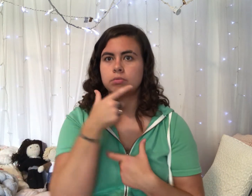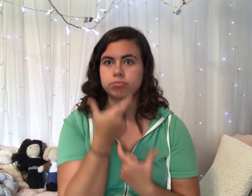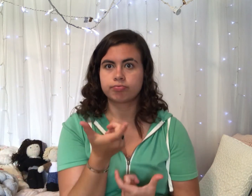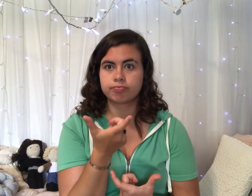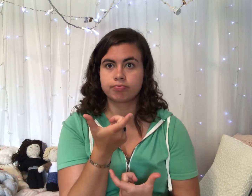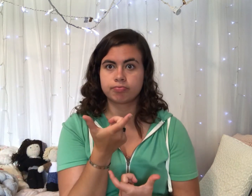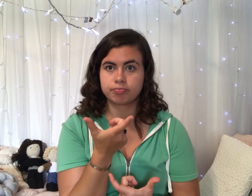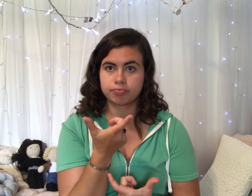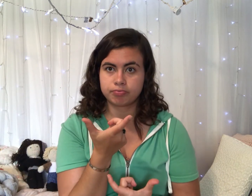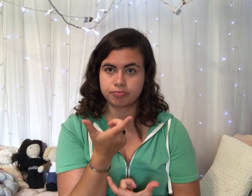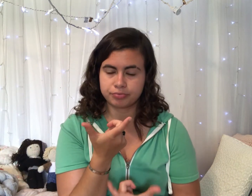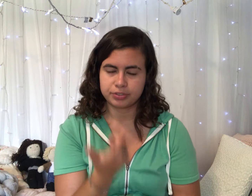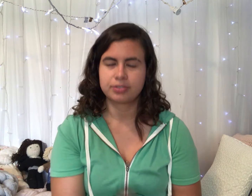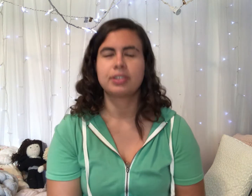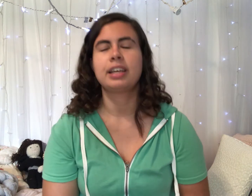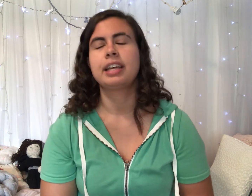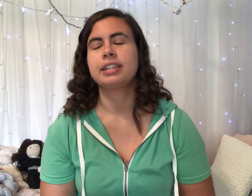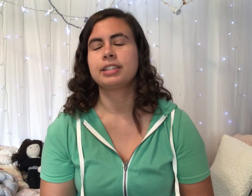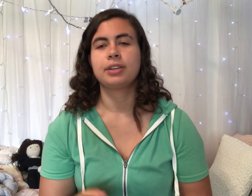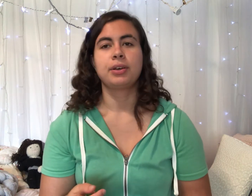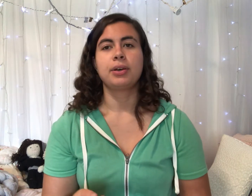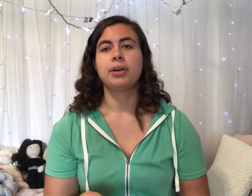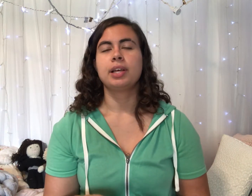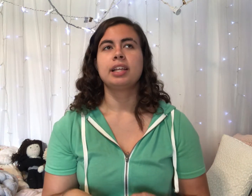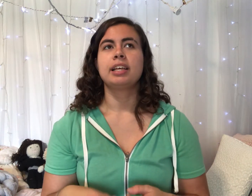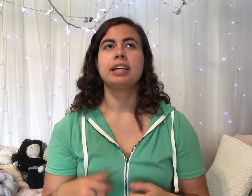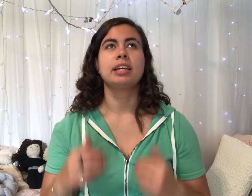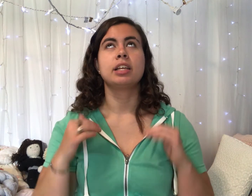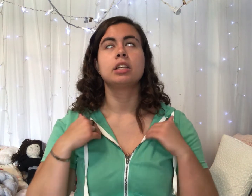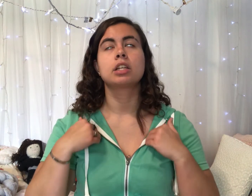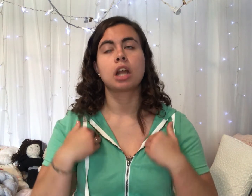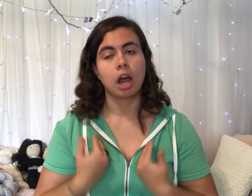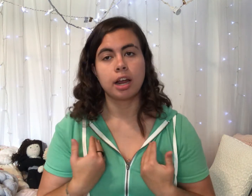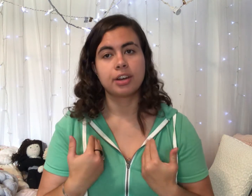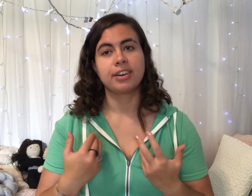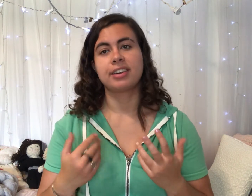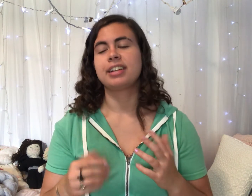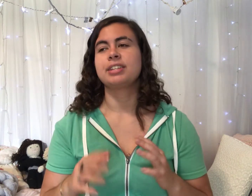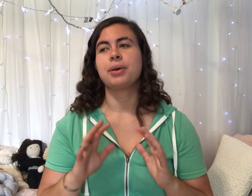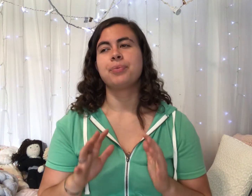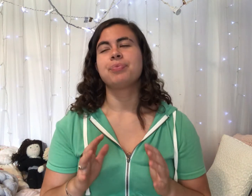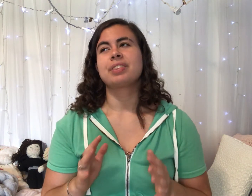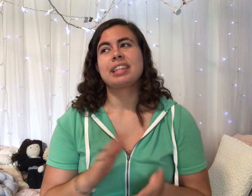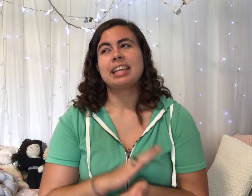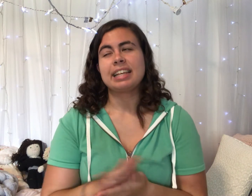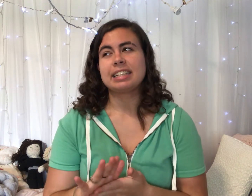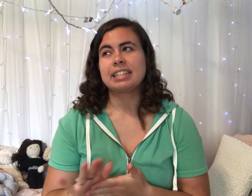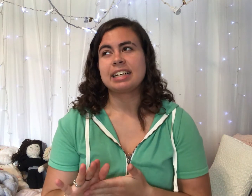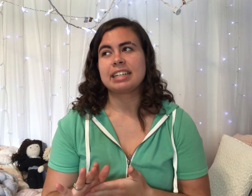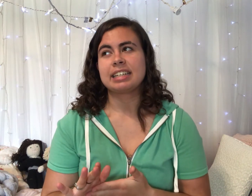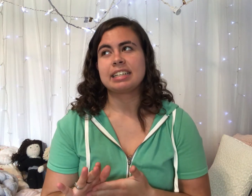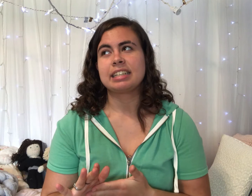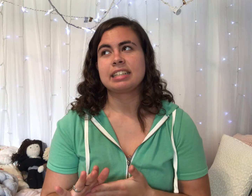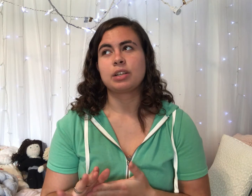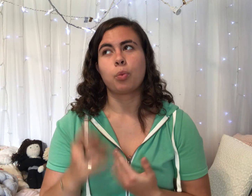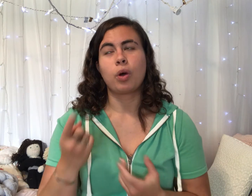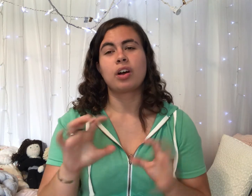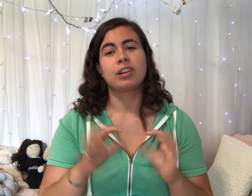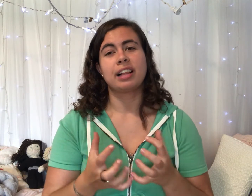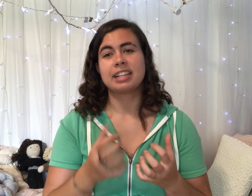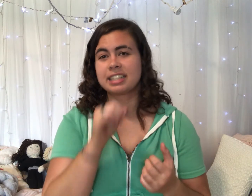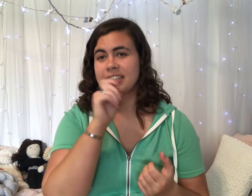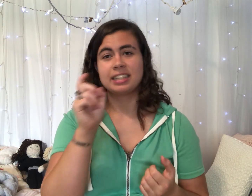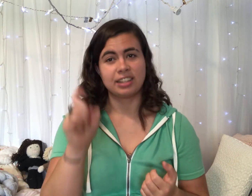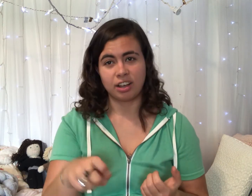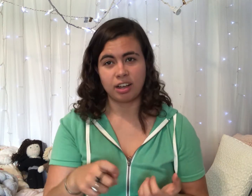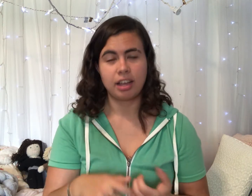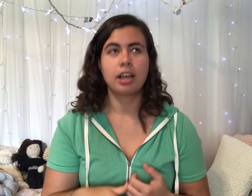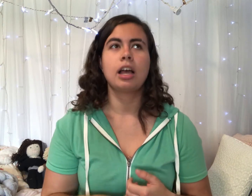just sitting there watching forever. It's so exhausting so it's nice that I have one class I don't have to do that for.